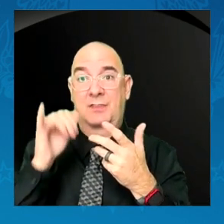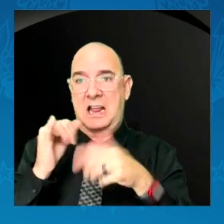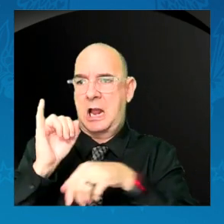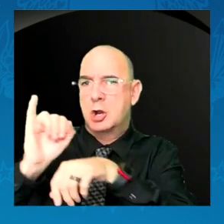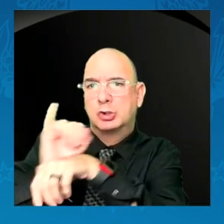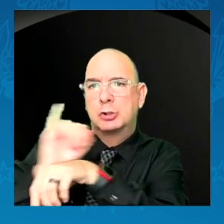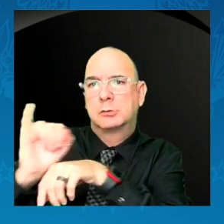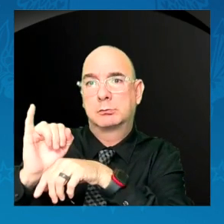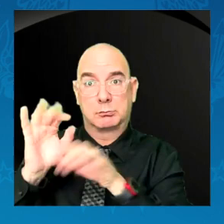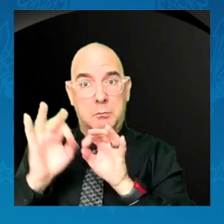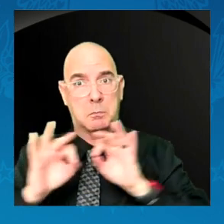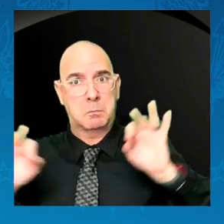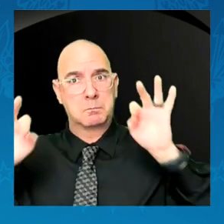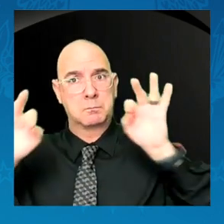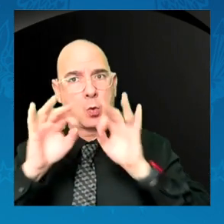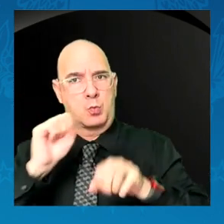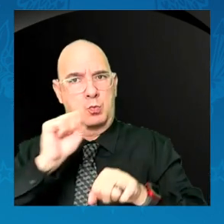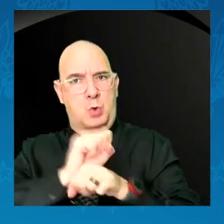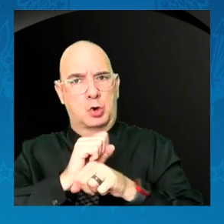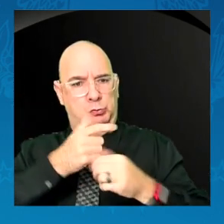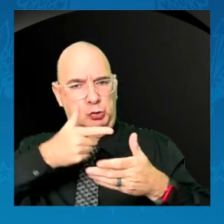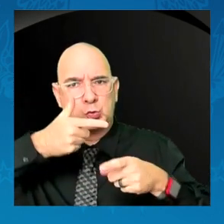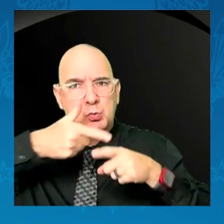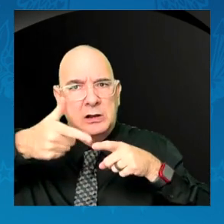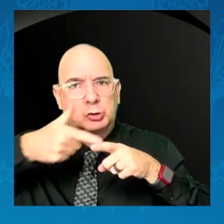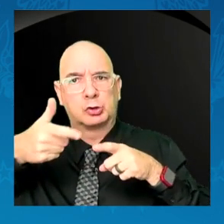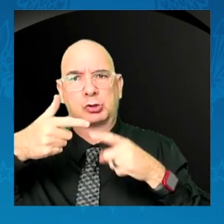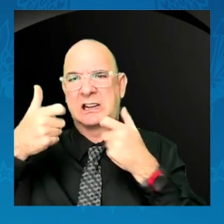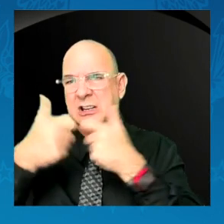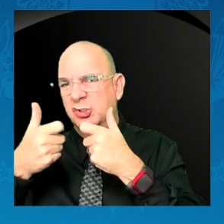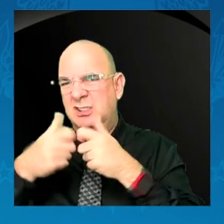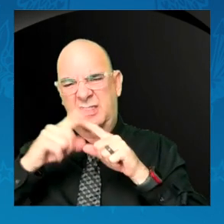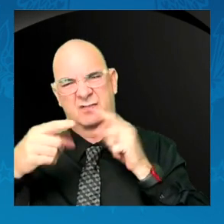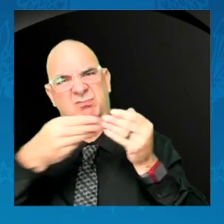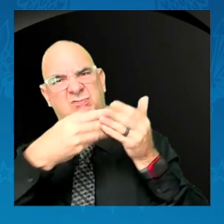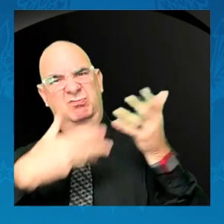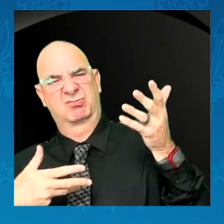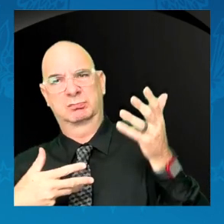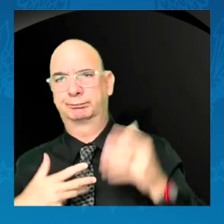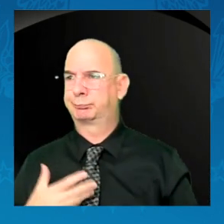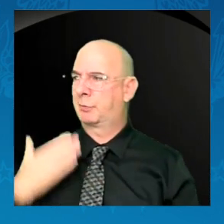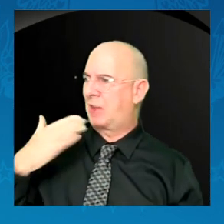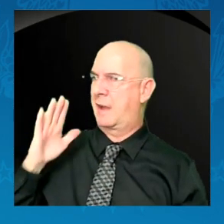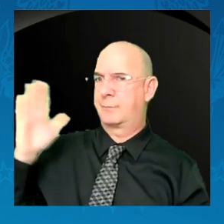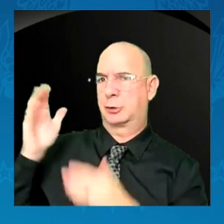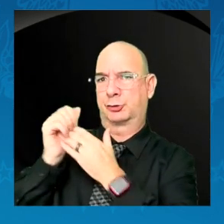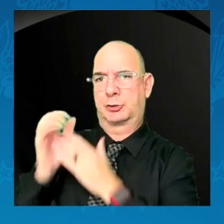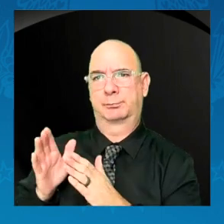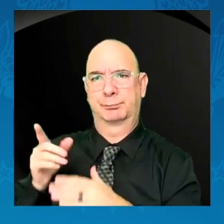Assistant Secretary Nayak: Yeah. Thank you, Madam Vice President, for your leadership in space and for good jobs. Security and Deputy Secretary Sue,